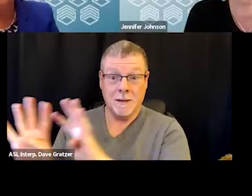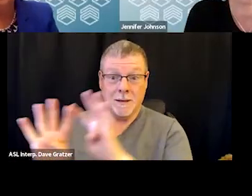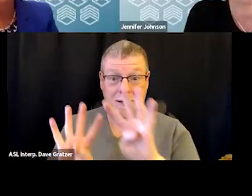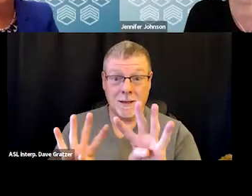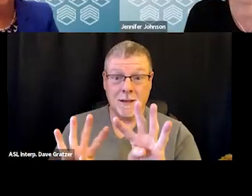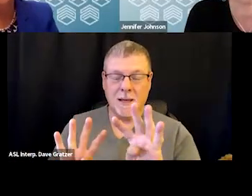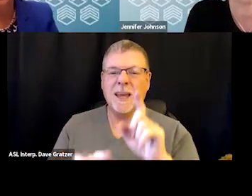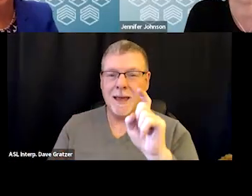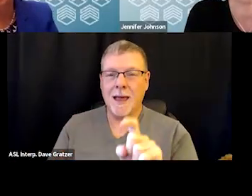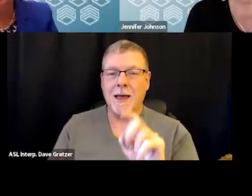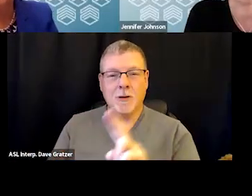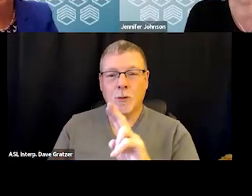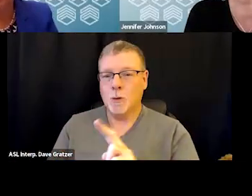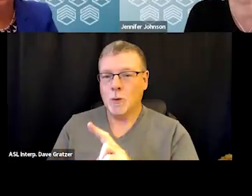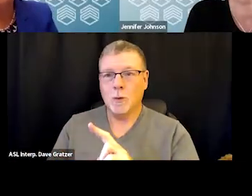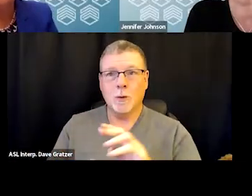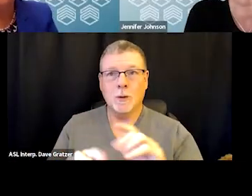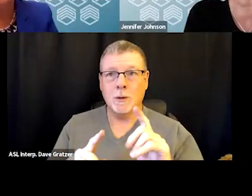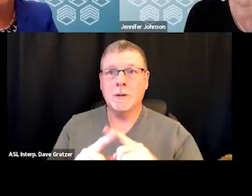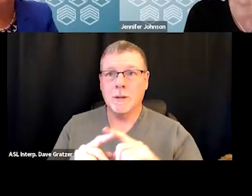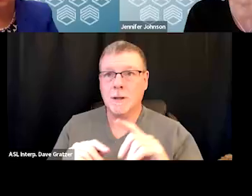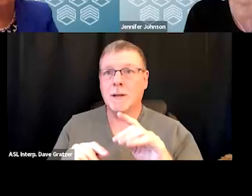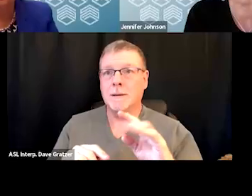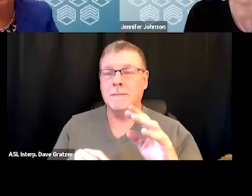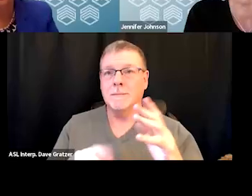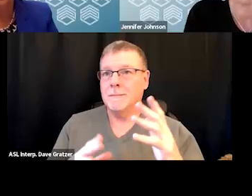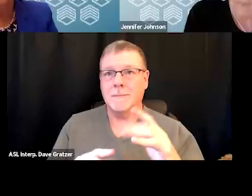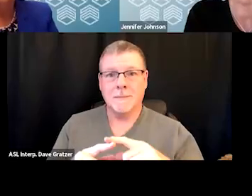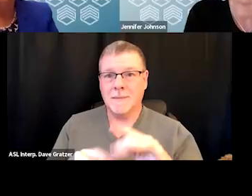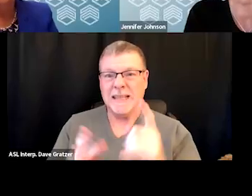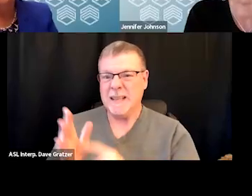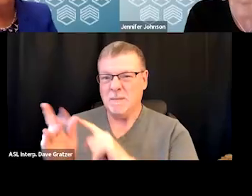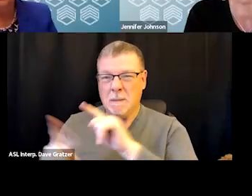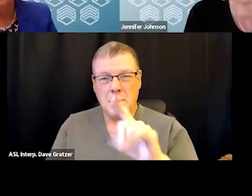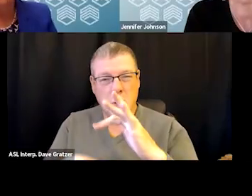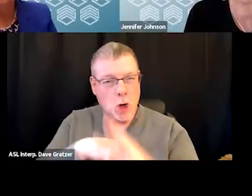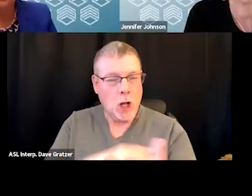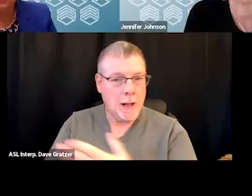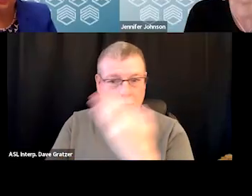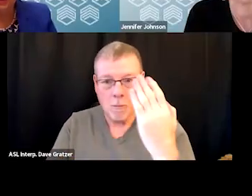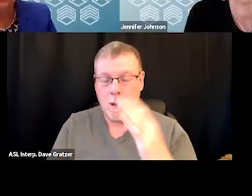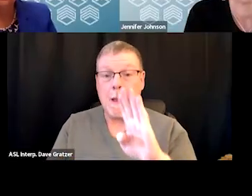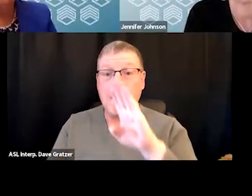have to wake up really super early in the morning, sometimes like 5:30. Sometimes they have to get on the bus at 6:00.